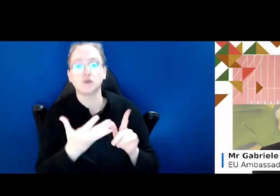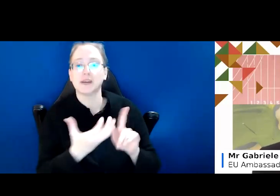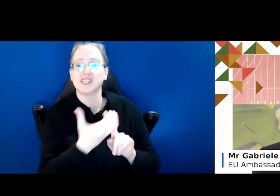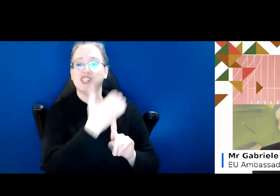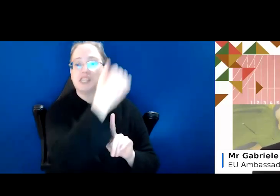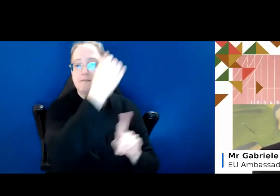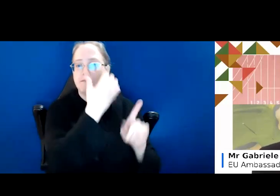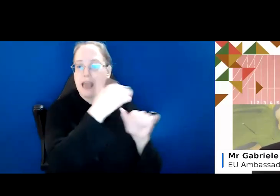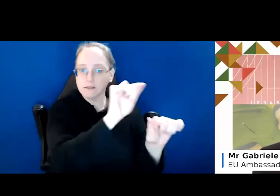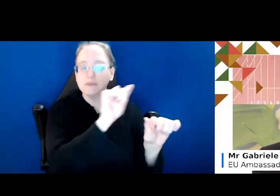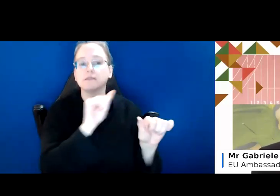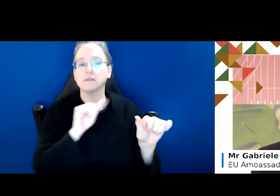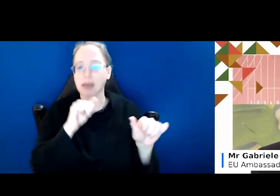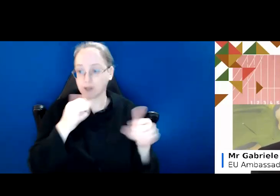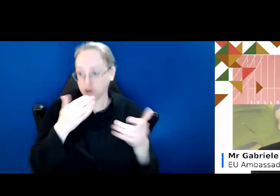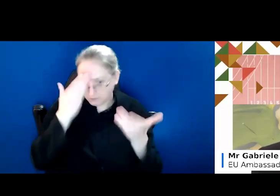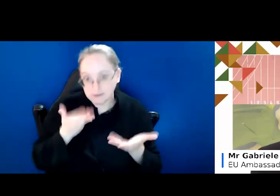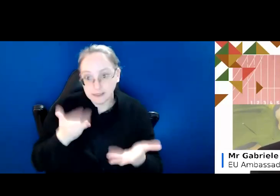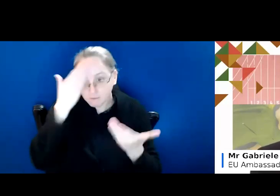that we are told divide us